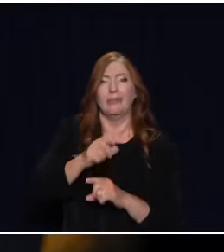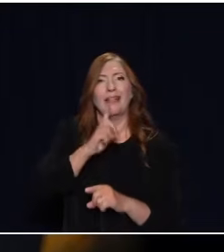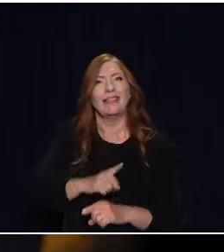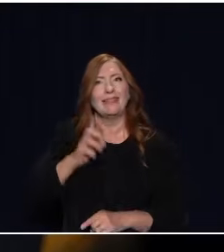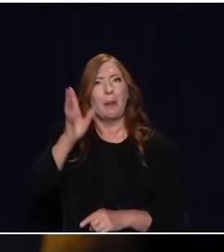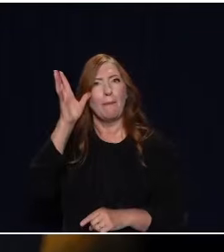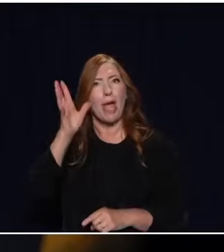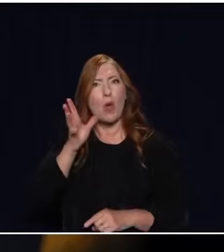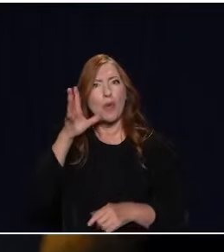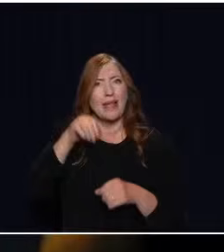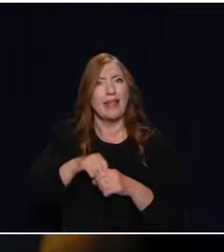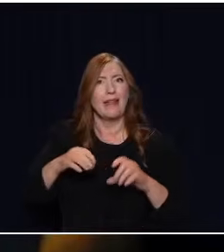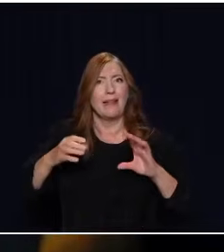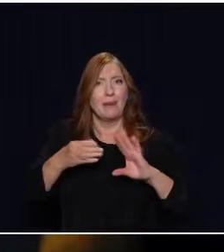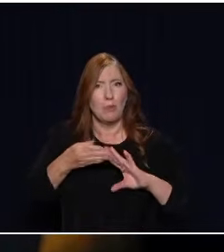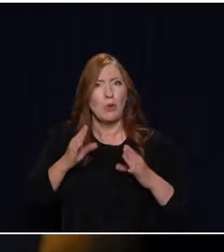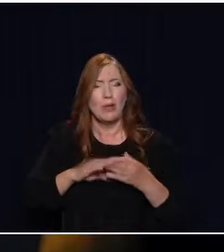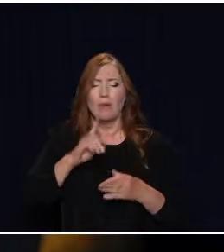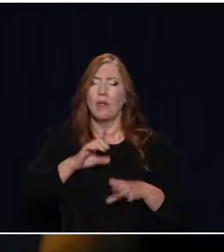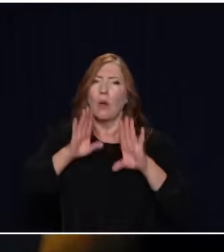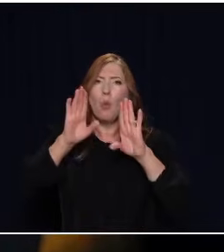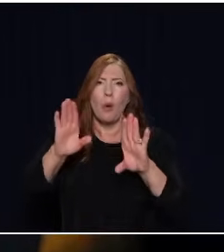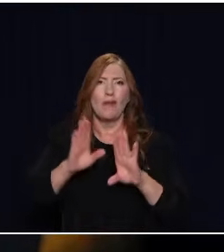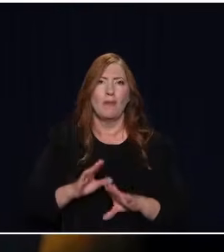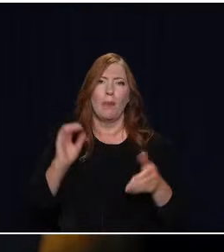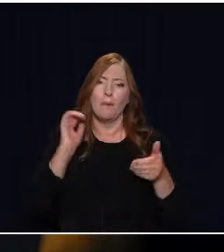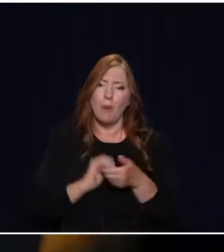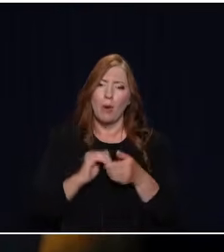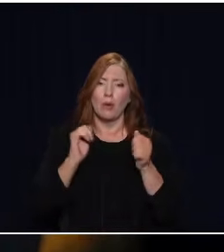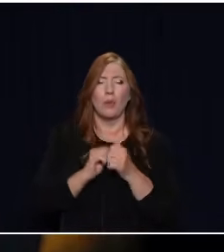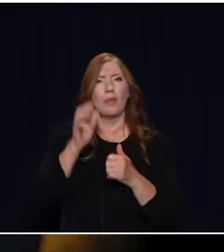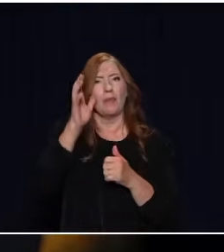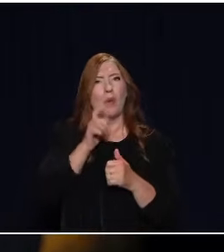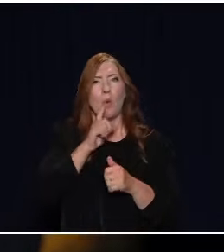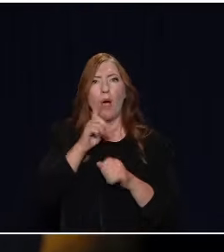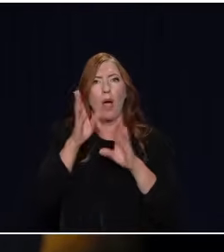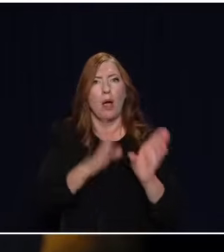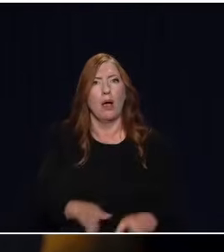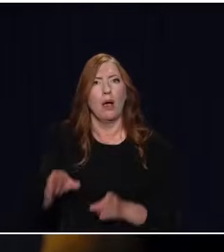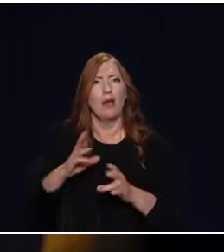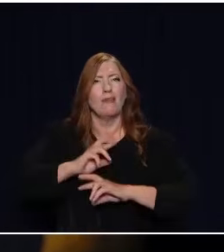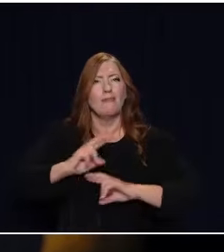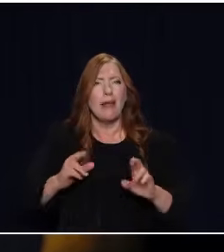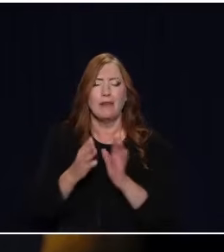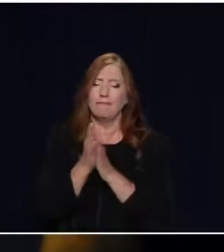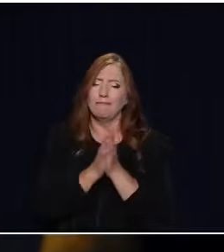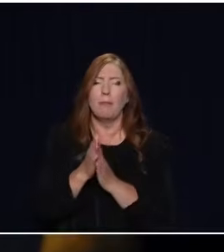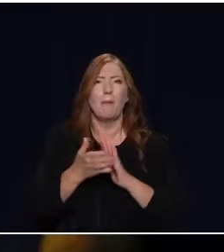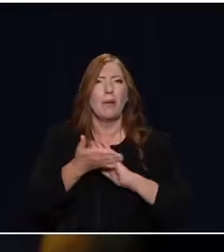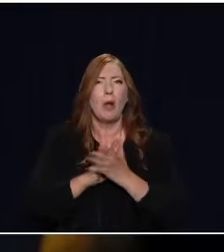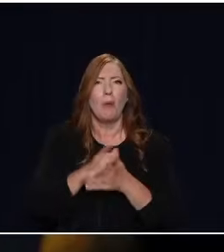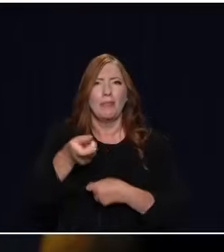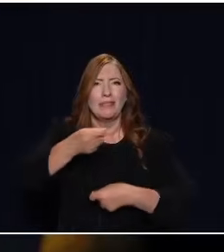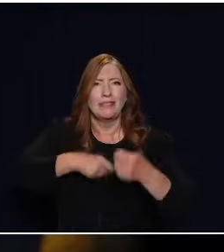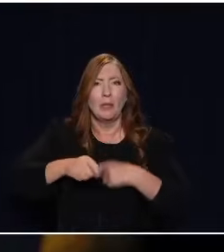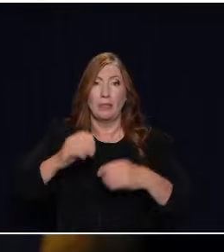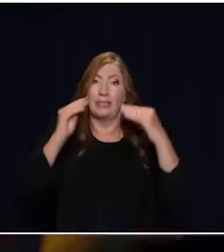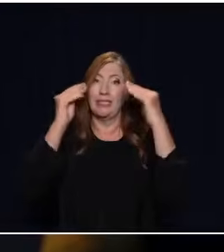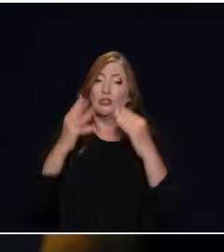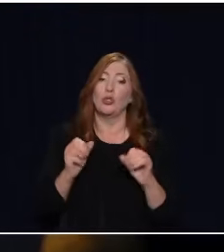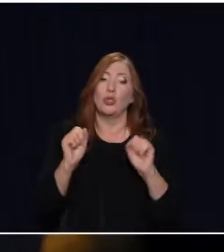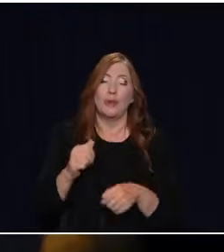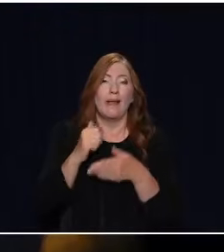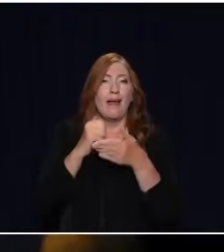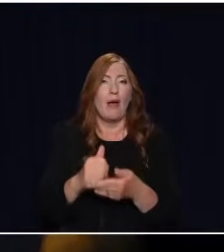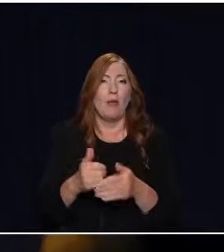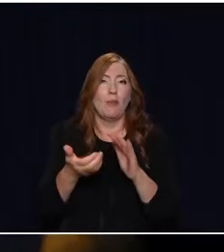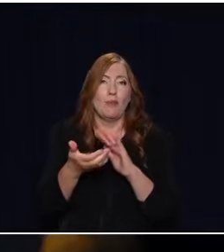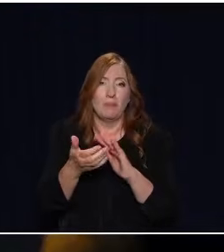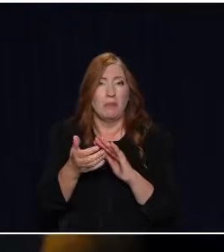I WAS AT A SCHOOL IN LEVINE, AND